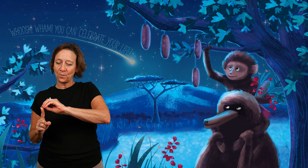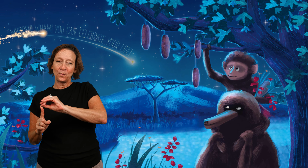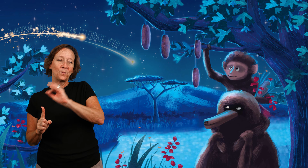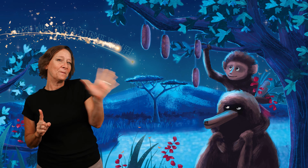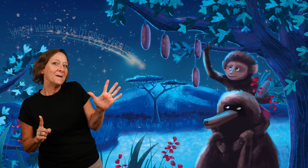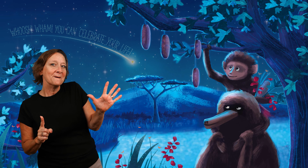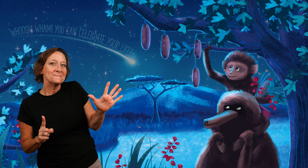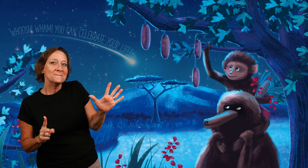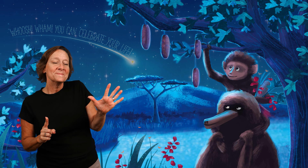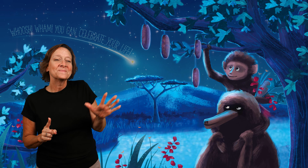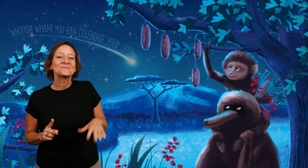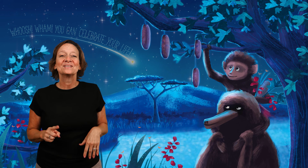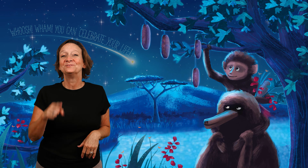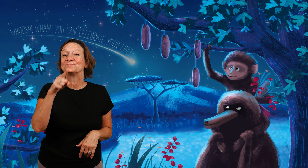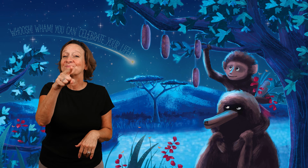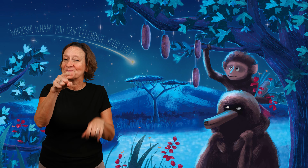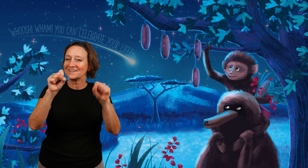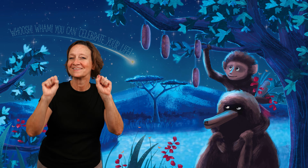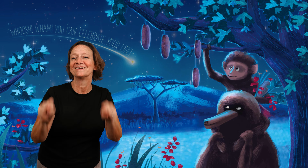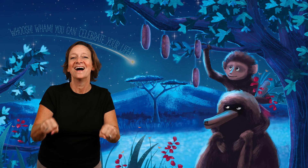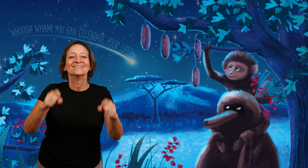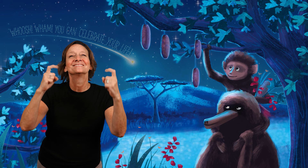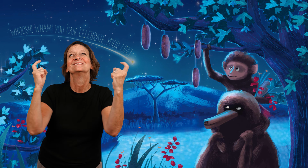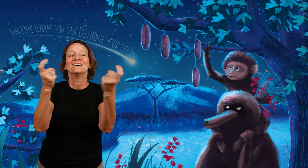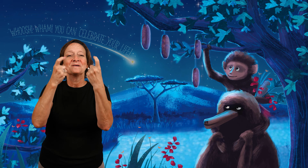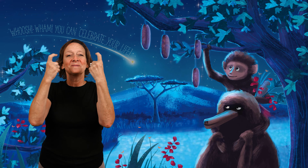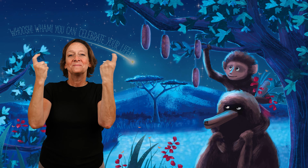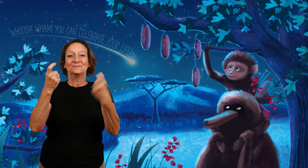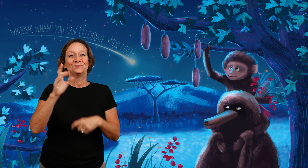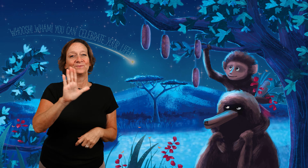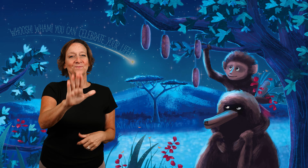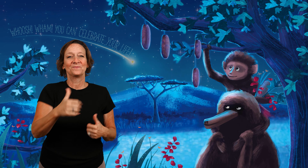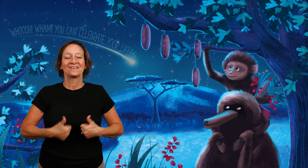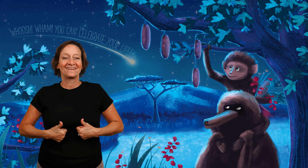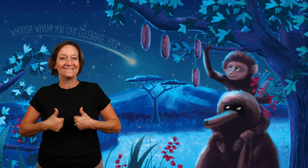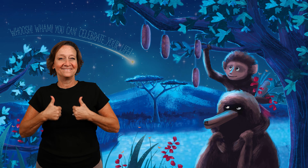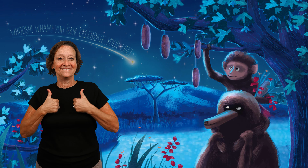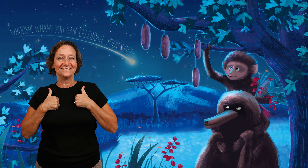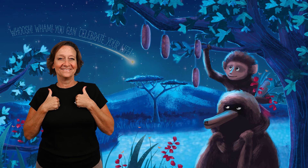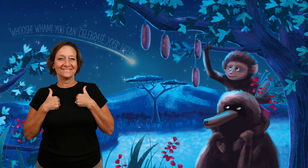WHOOSH! WHAM! YOU CAN CELEBRATE YOUR LIFE!